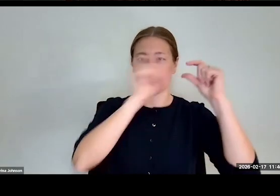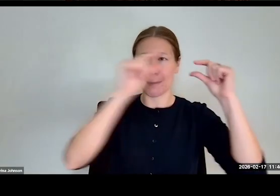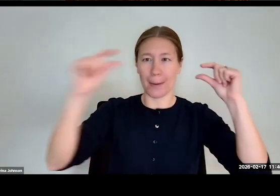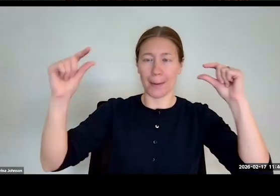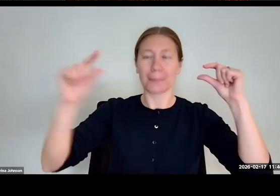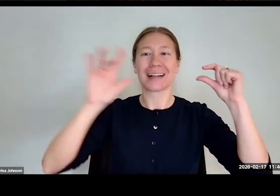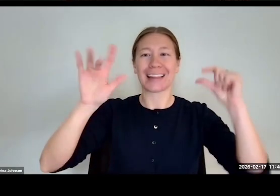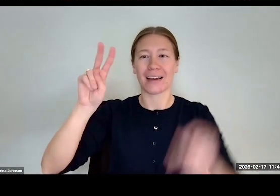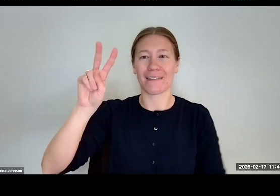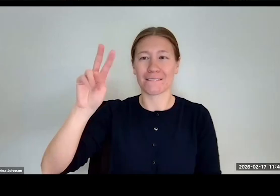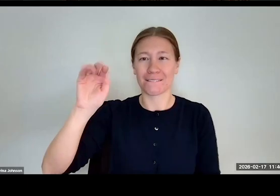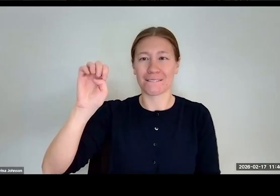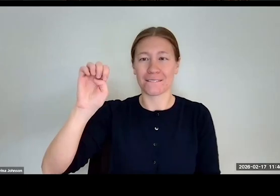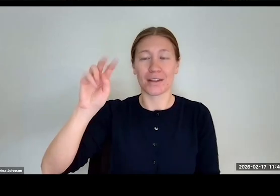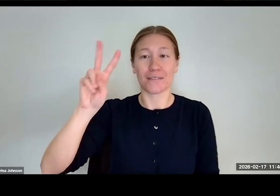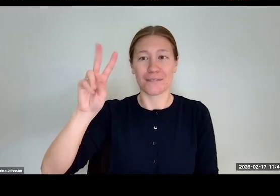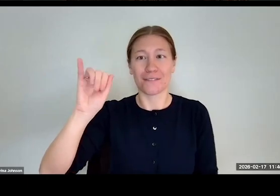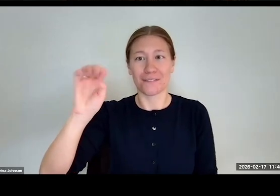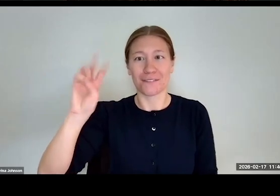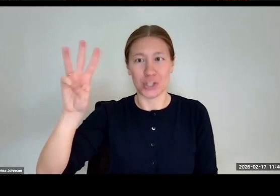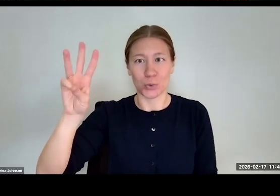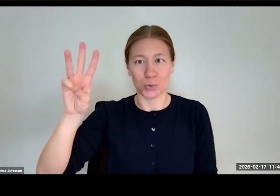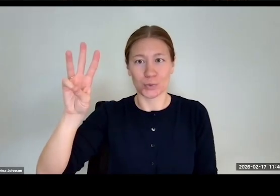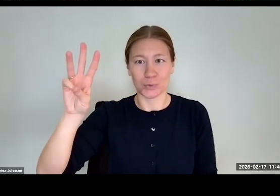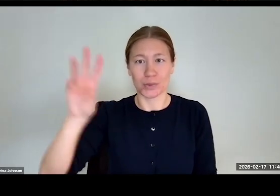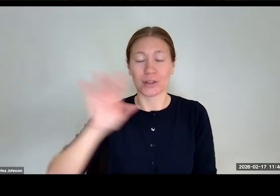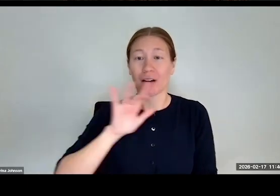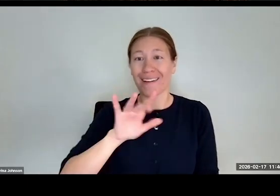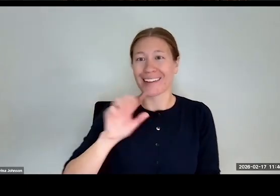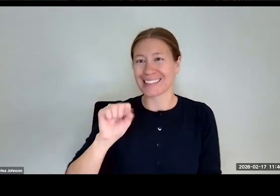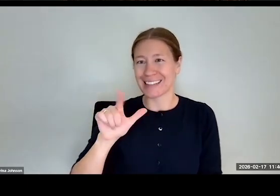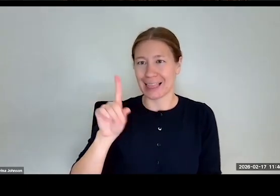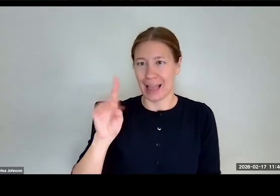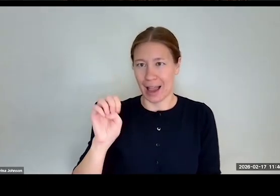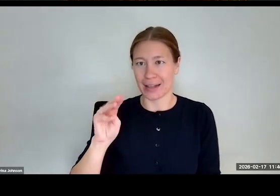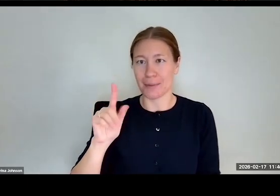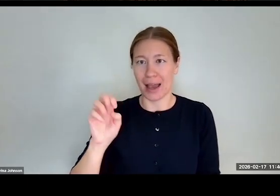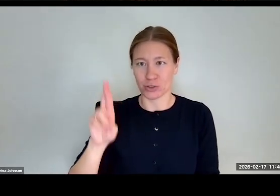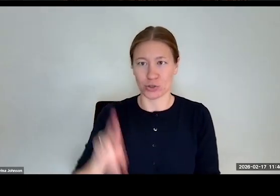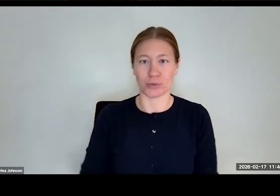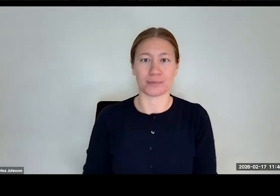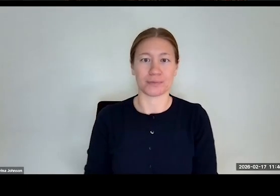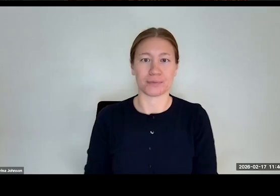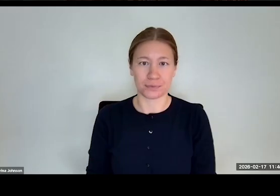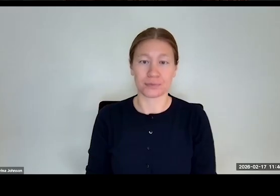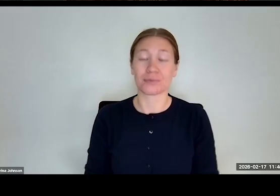and it will be listed as slide master. When I click this I'm going to have a new ribbon open up called the slide master ribbon,